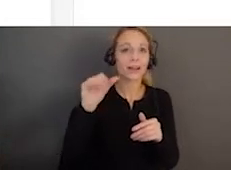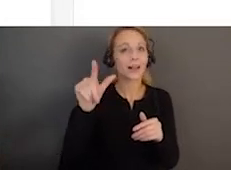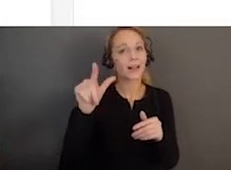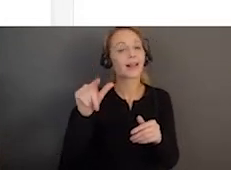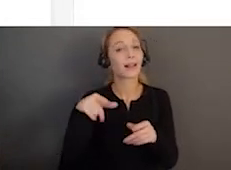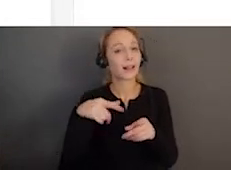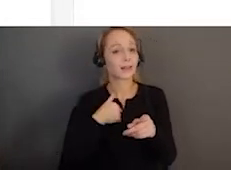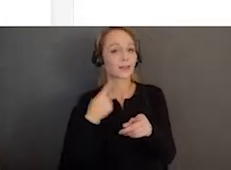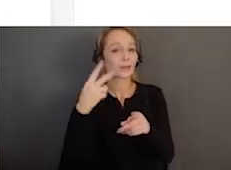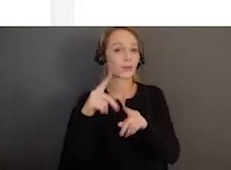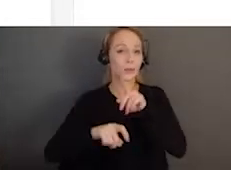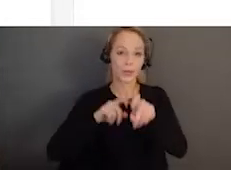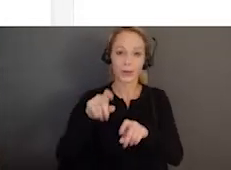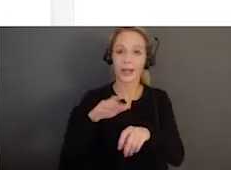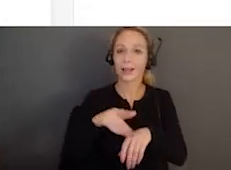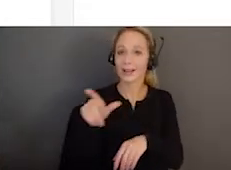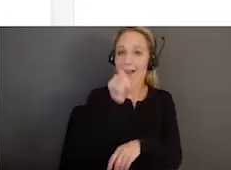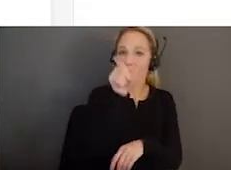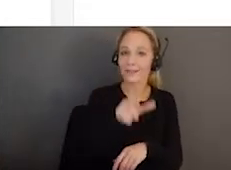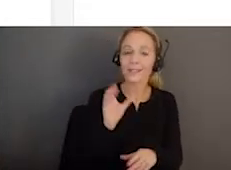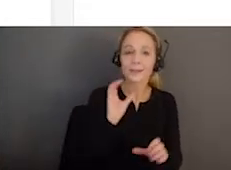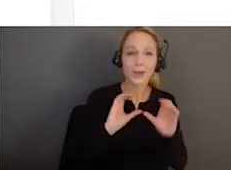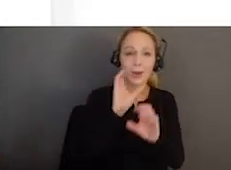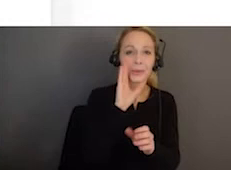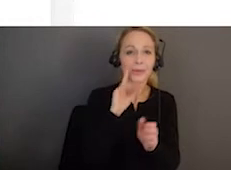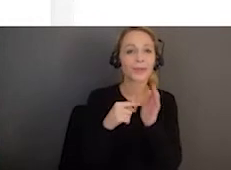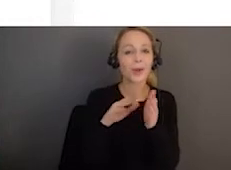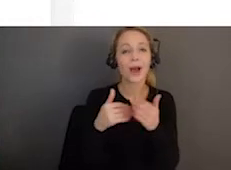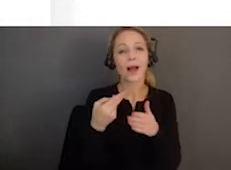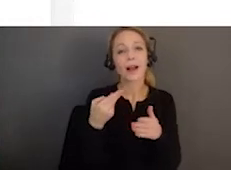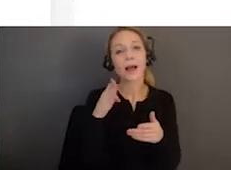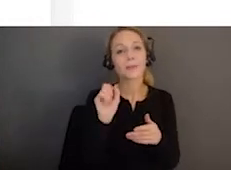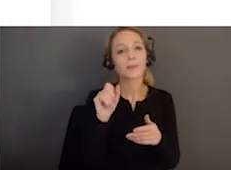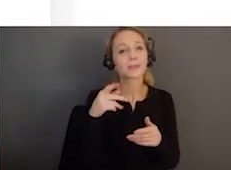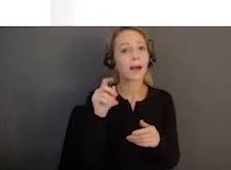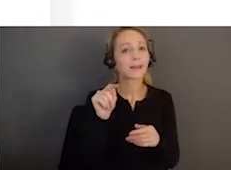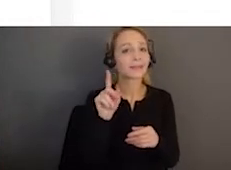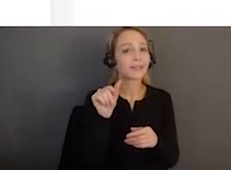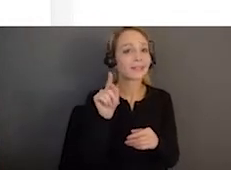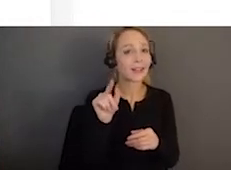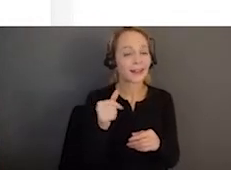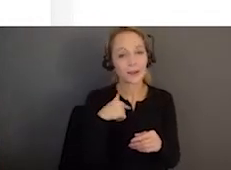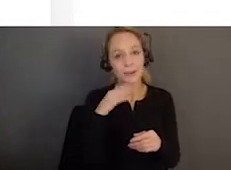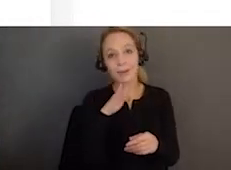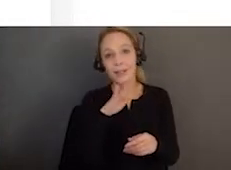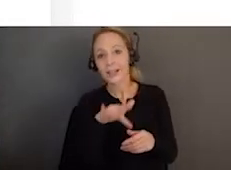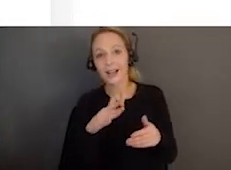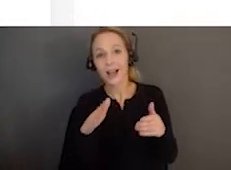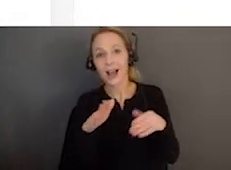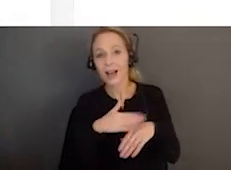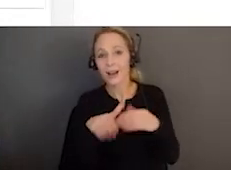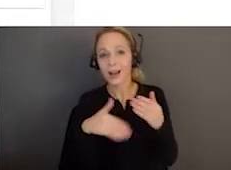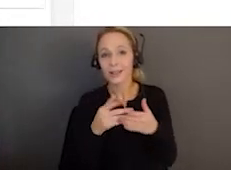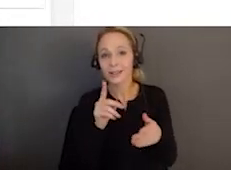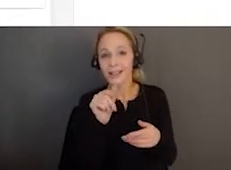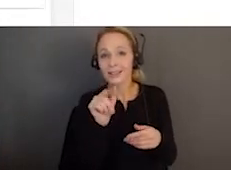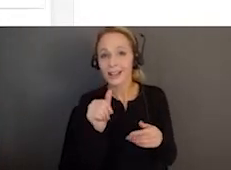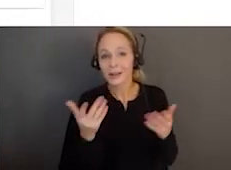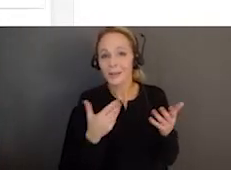ON THE LEFT IS AN EXPLORER WHICH SHOWS ALL THE HubSpot DATA WHERE WE CAN CLICK ON THE PIECES OF DATA WE WANT TO ADD TO OUR QUERY.